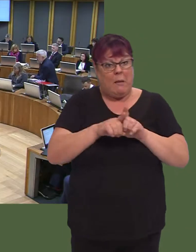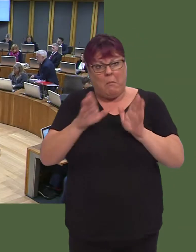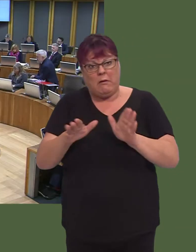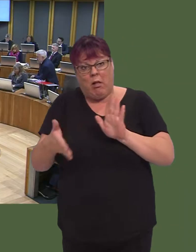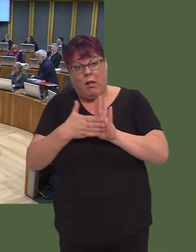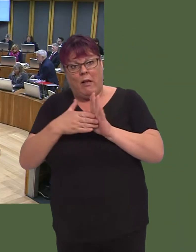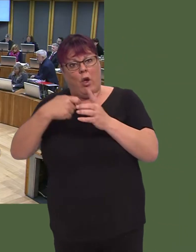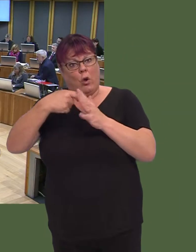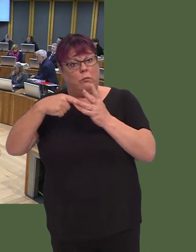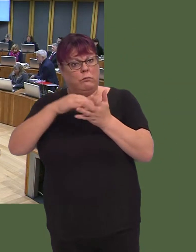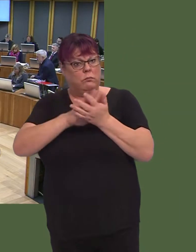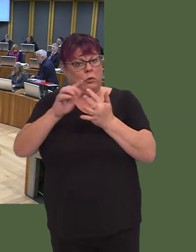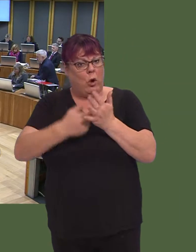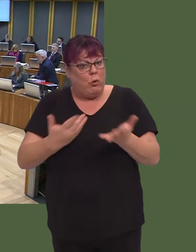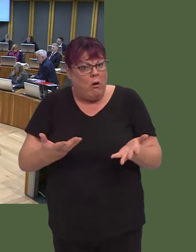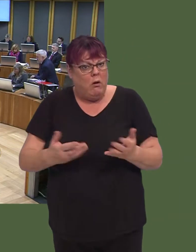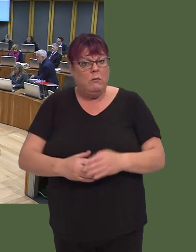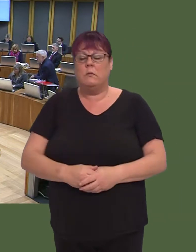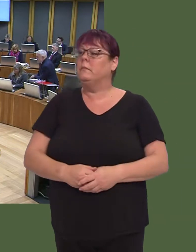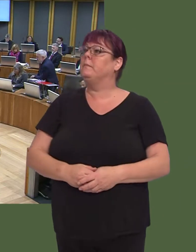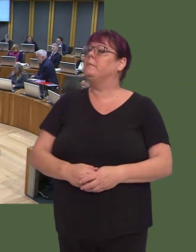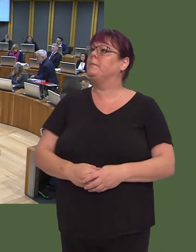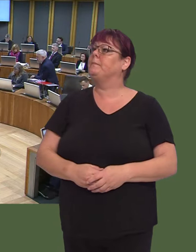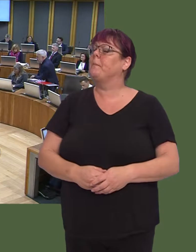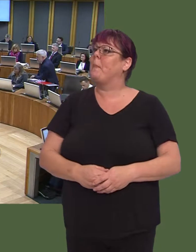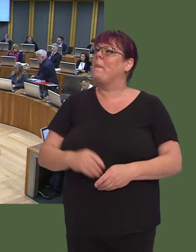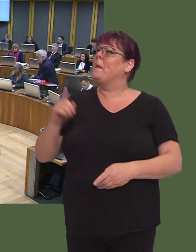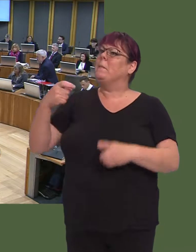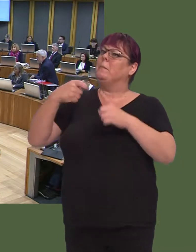Gareth Bennett AM: I take the point that you raise, First Minister, but there is no evidence